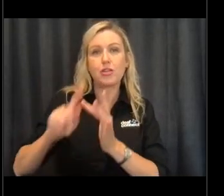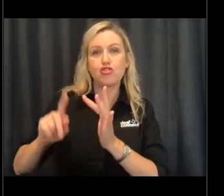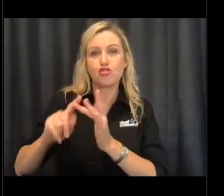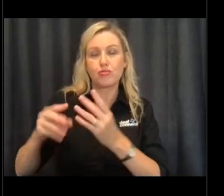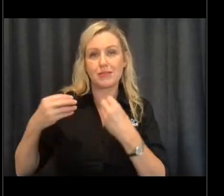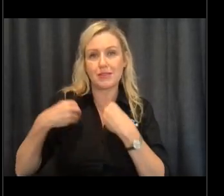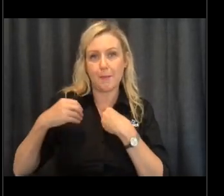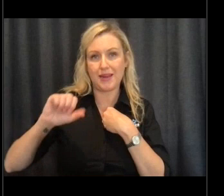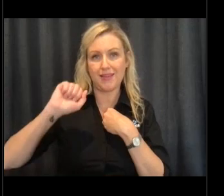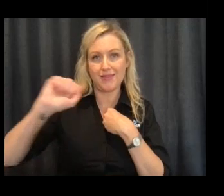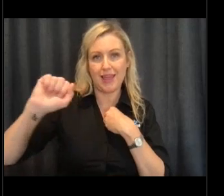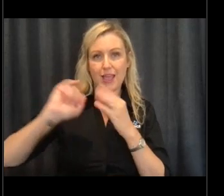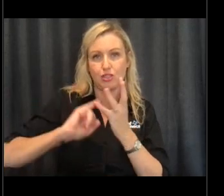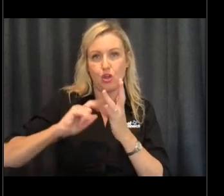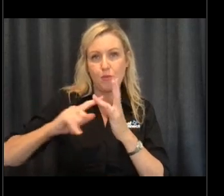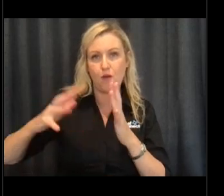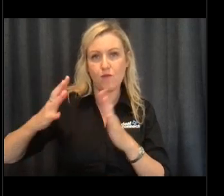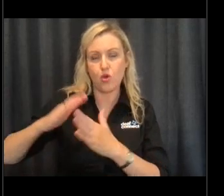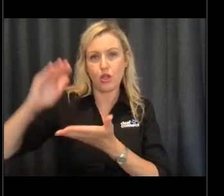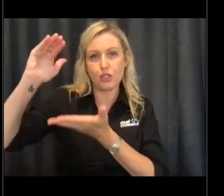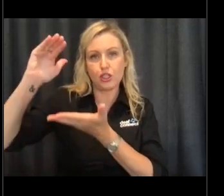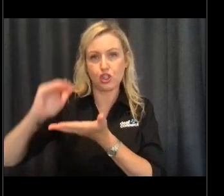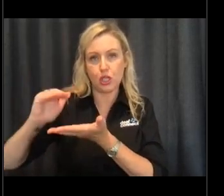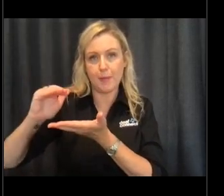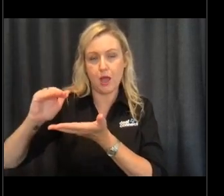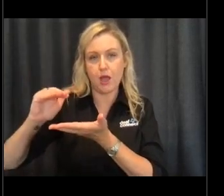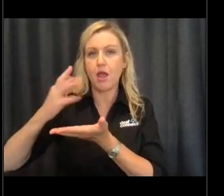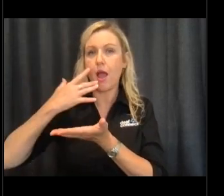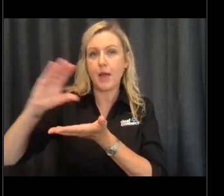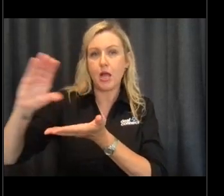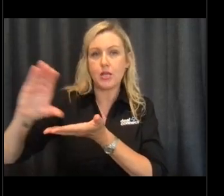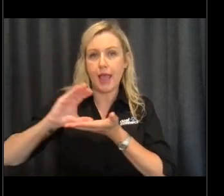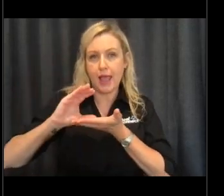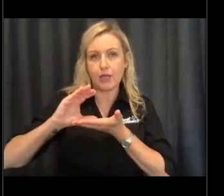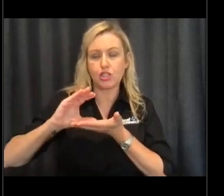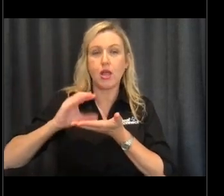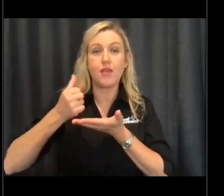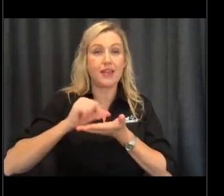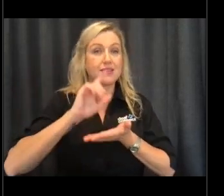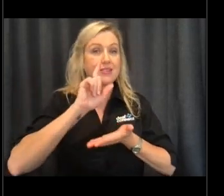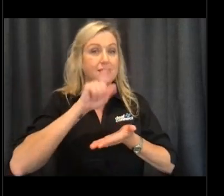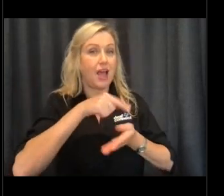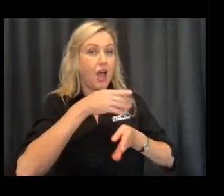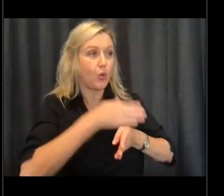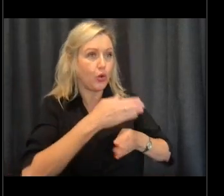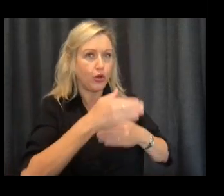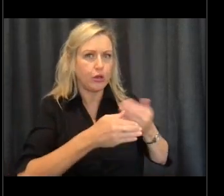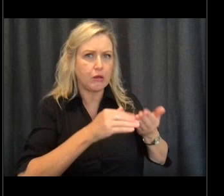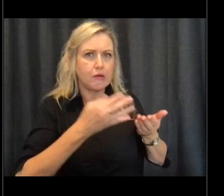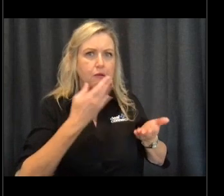At the moment I'm hearing it's anywhere, depending on the area of Australia you're